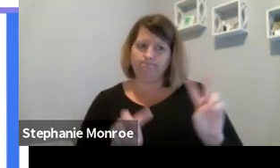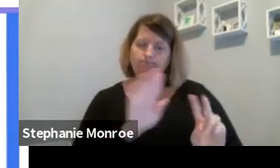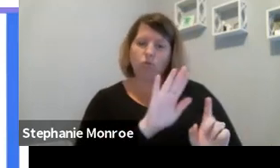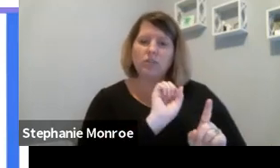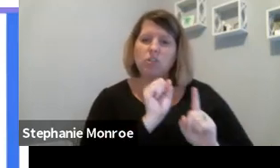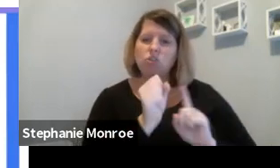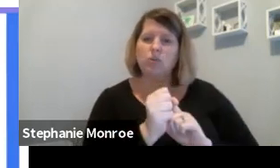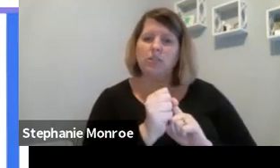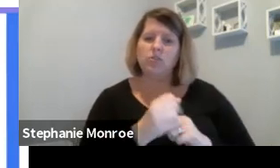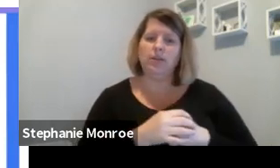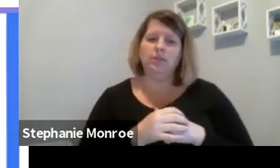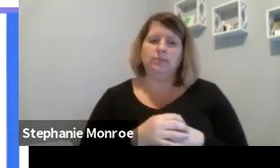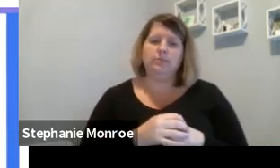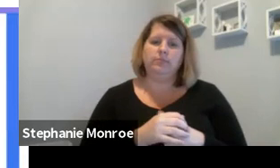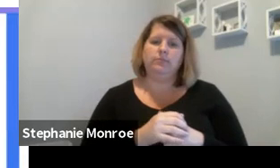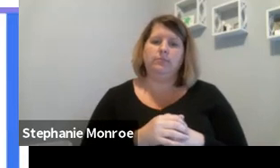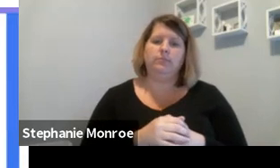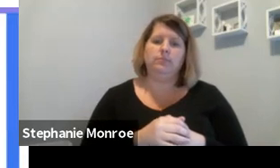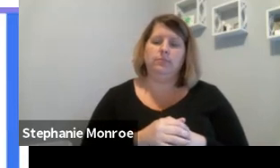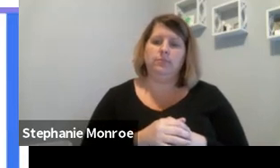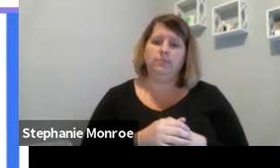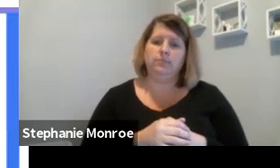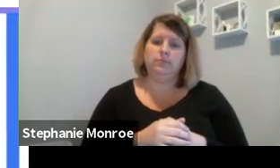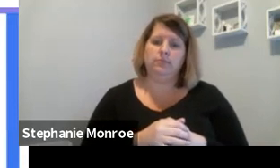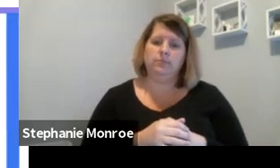to assess his or her situation,